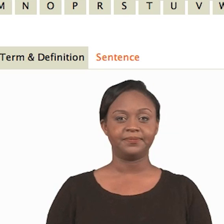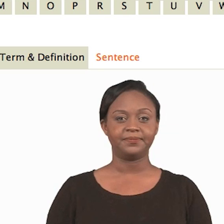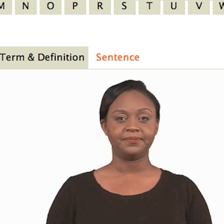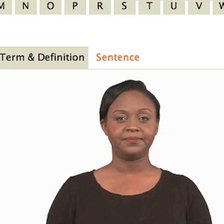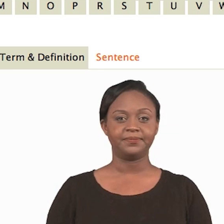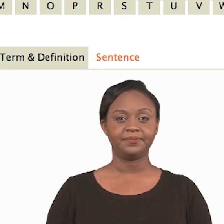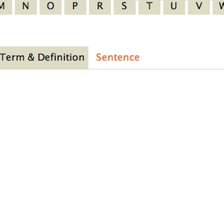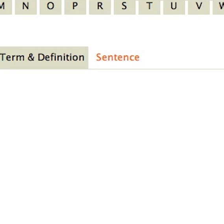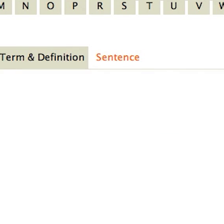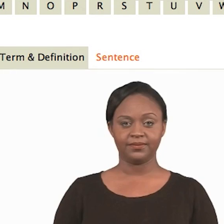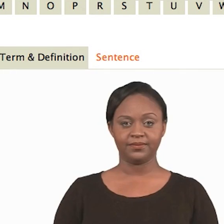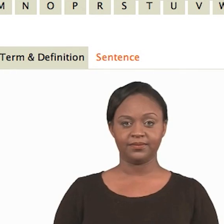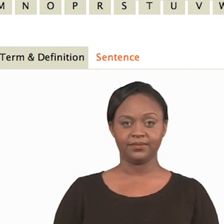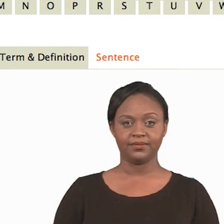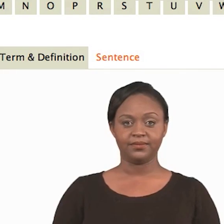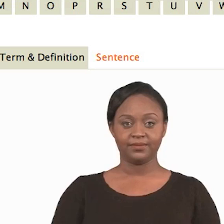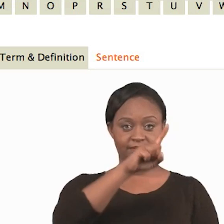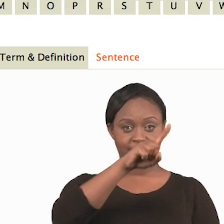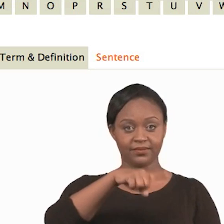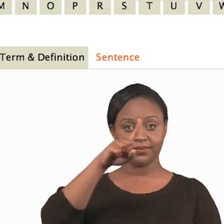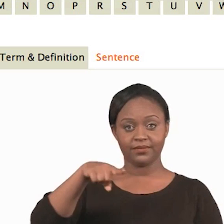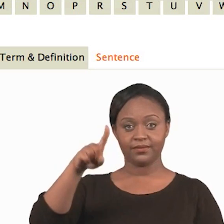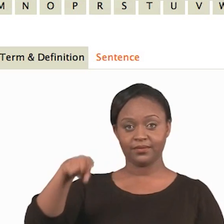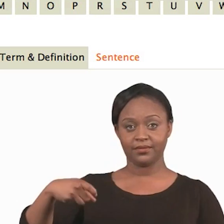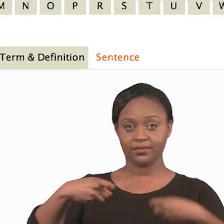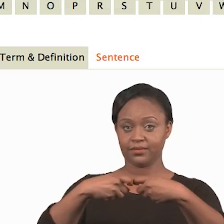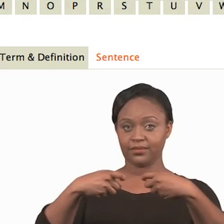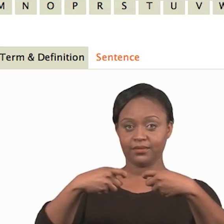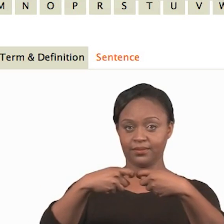and a video box shows up and inside that video box